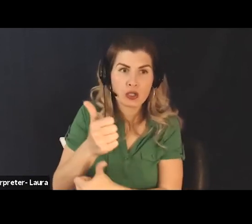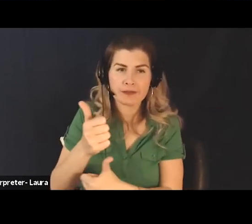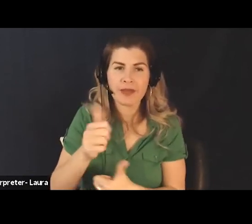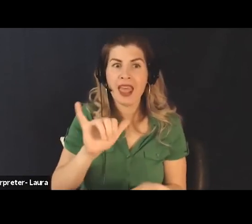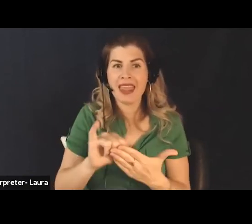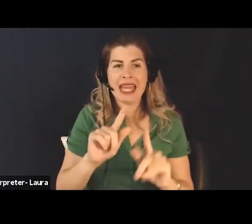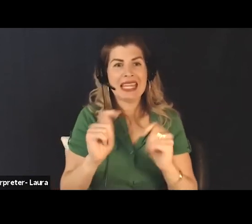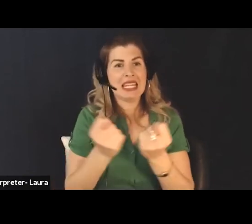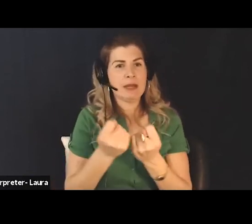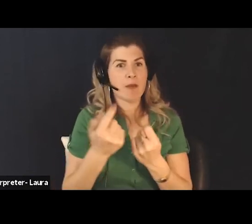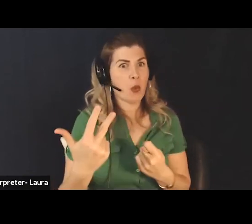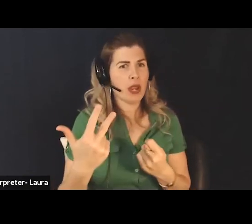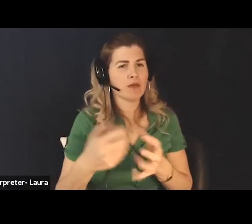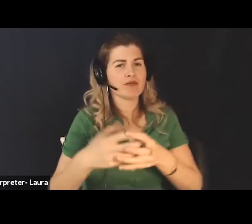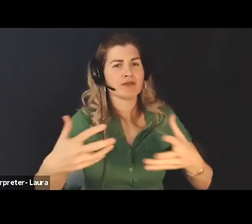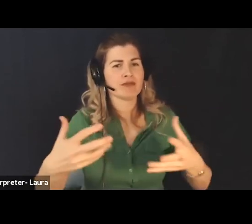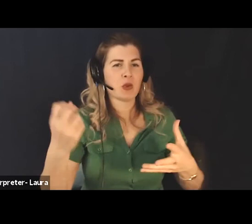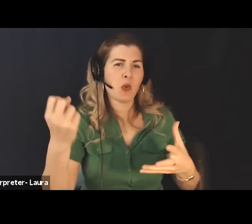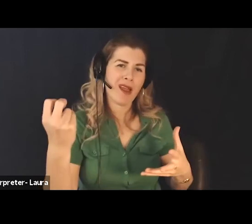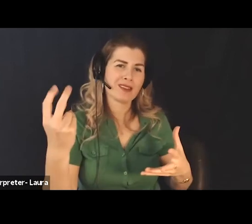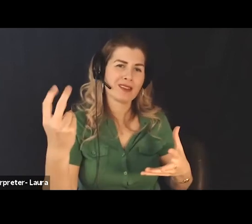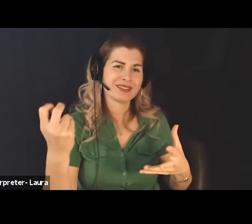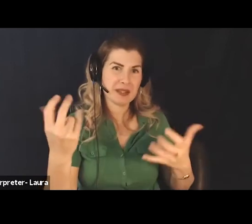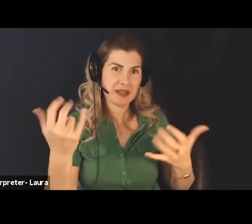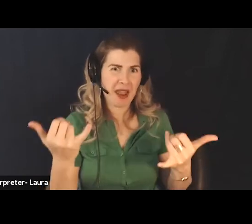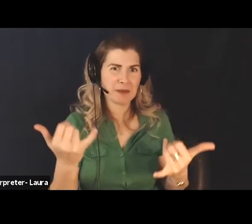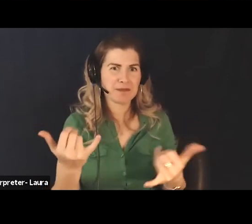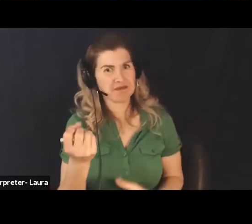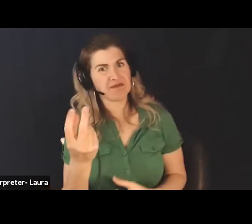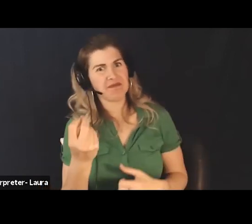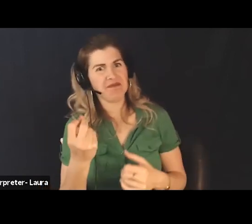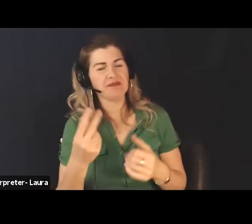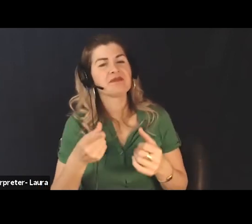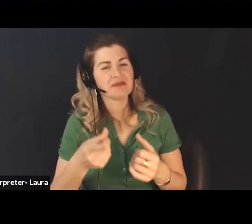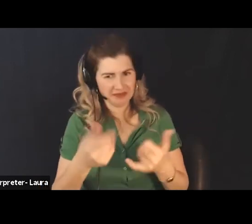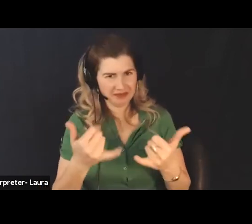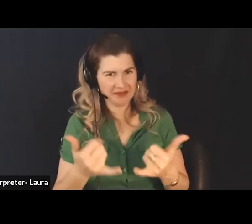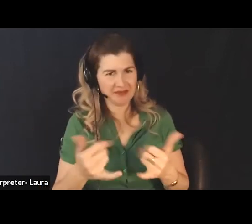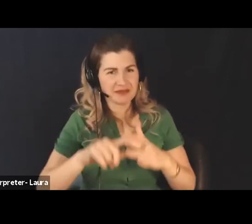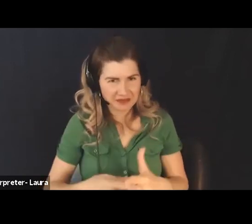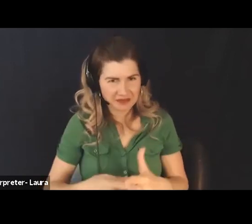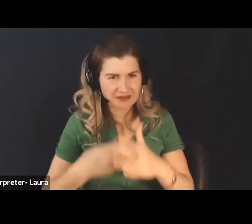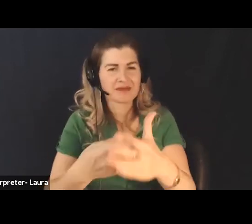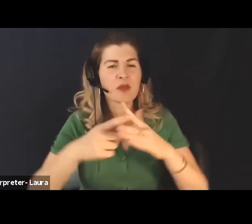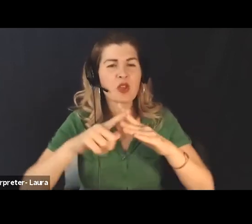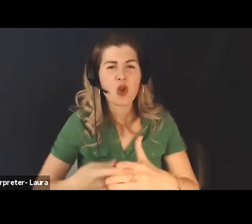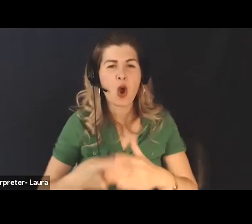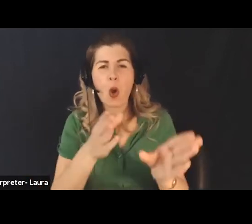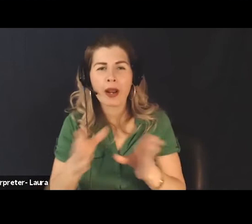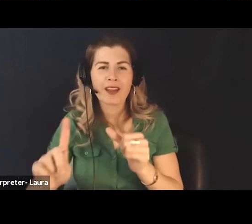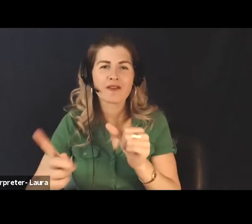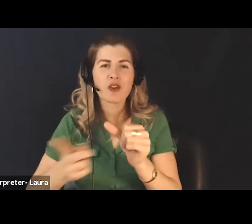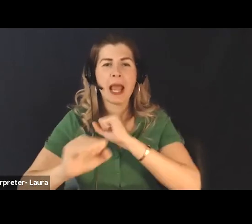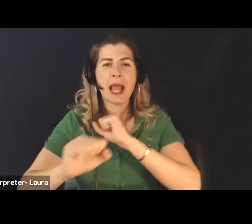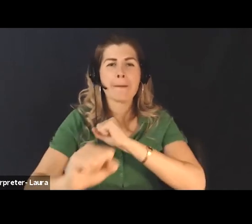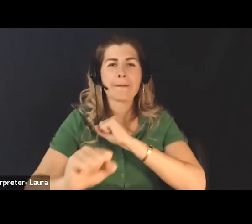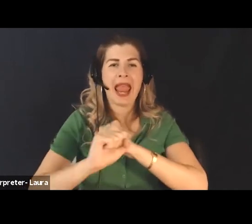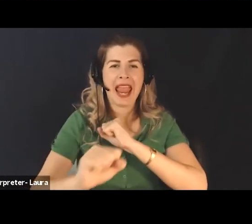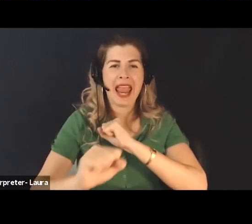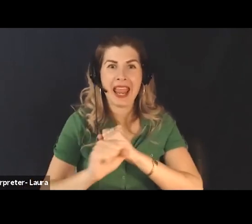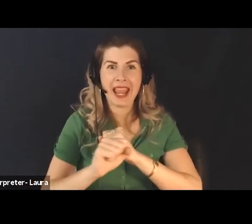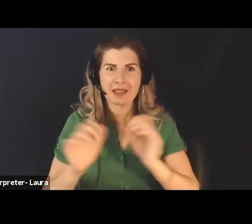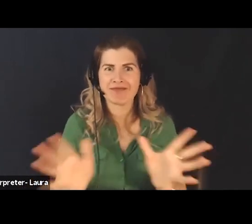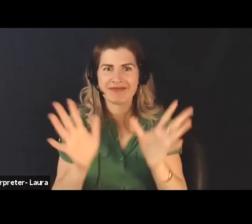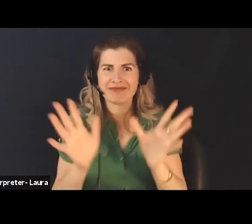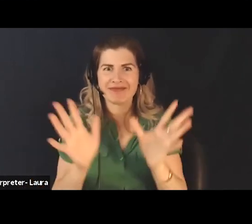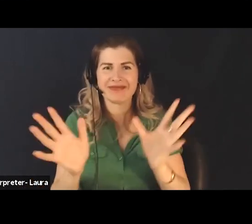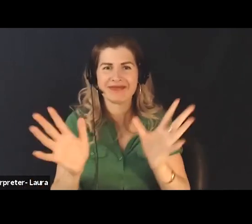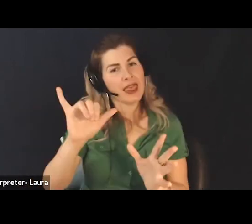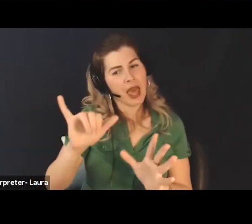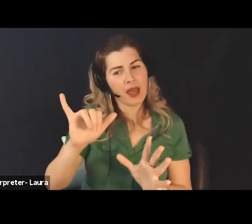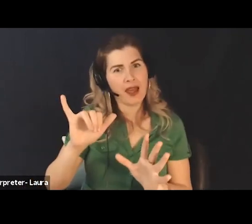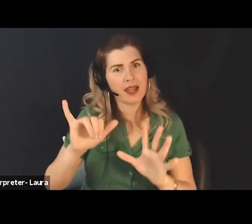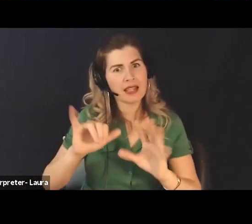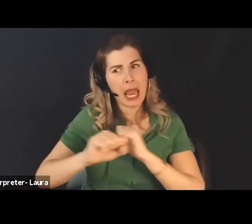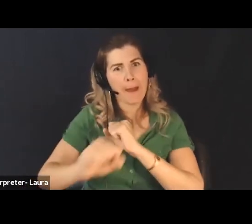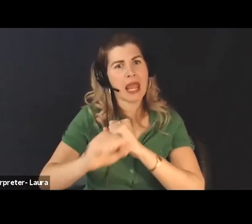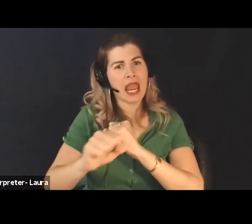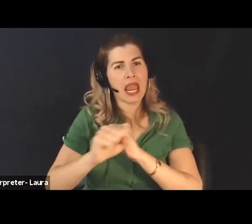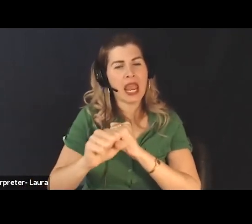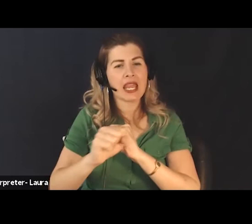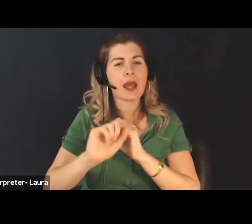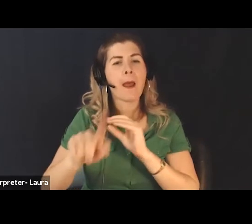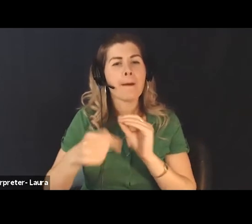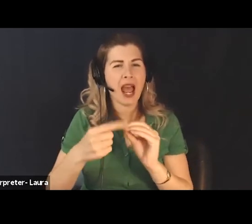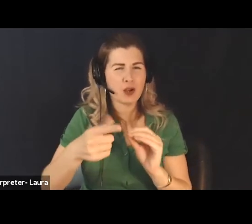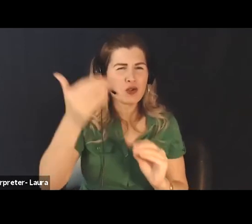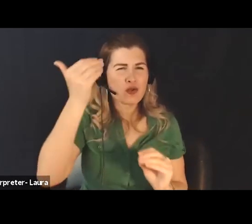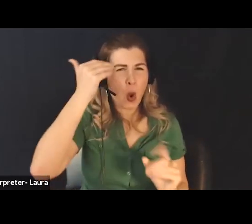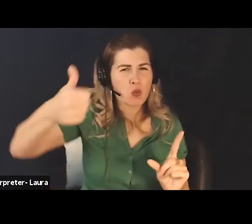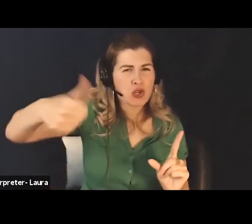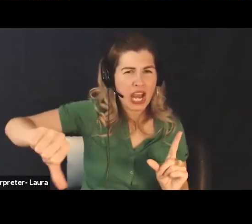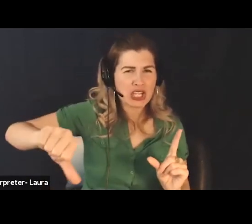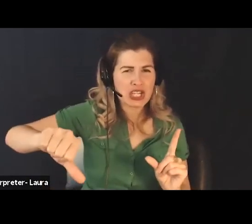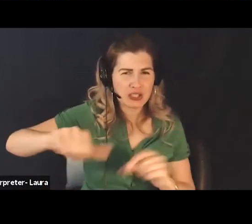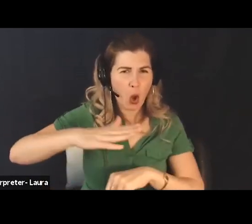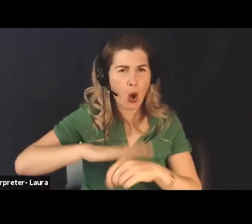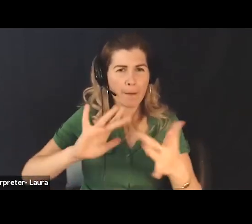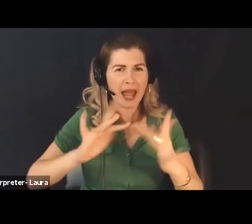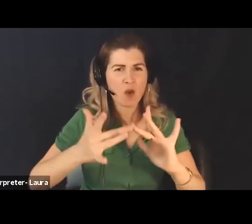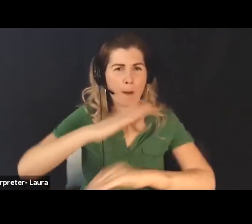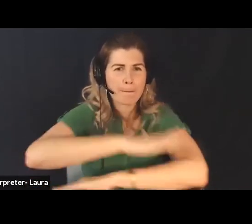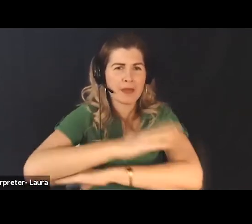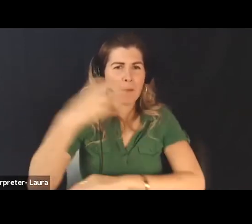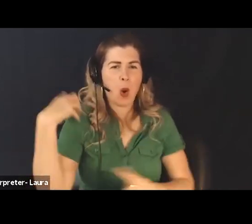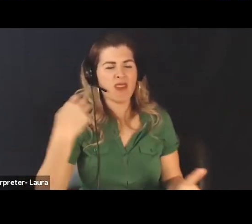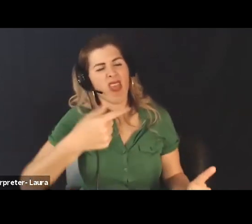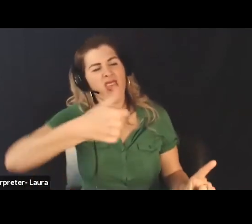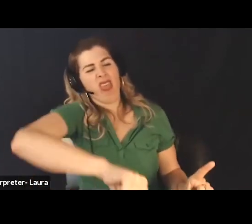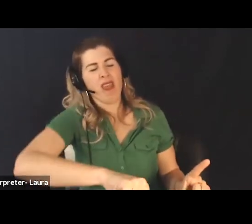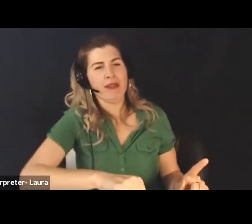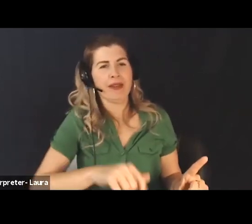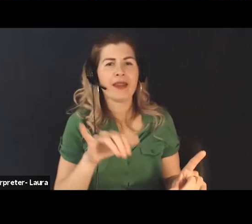And that was team of three workers has now become a team of like 12 workers, and they're actually organizing their first campaign and the campaign is about the tackling this problem that I talked about of rejections on the platform these unilateral rejections.